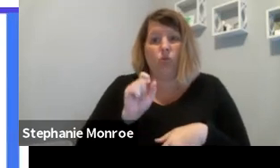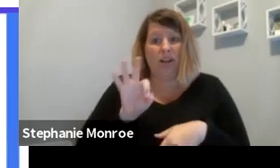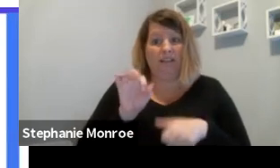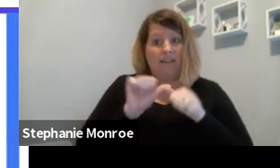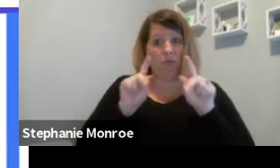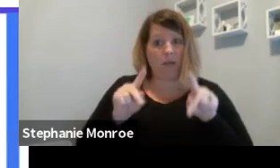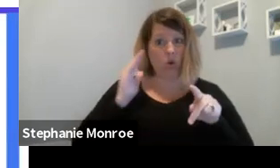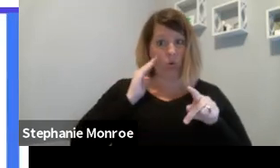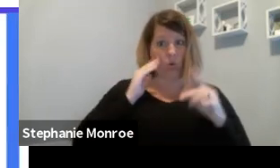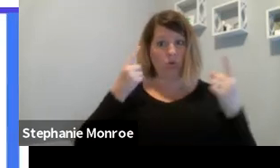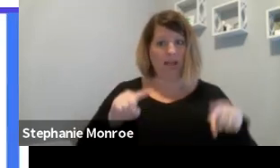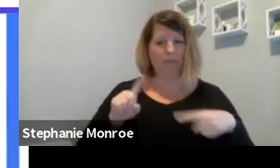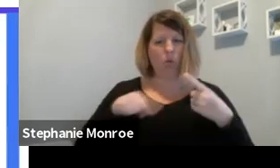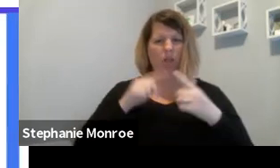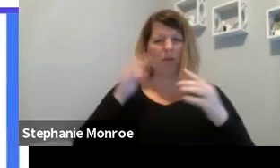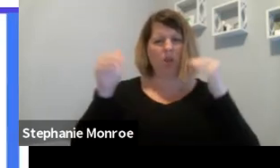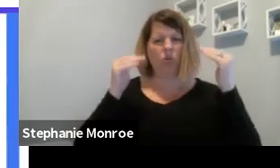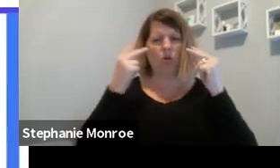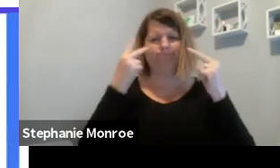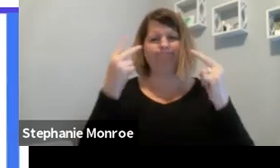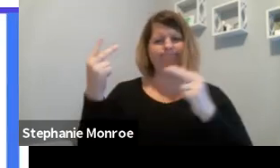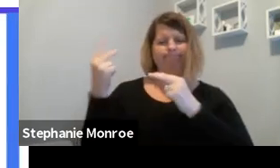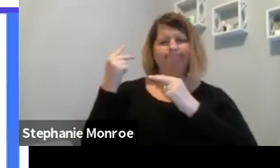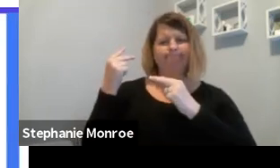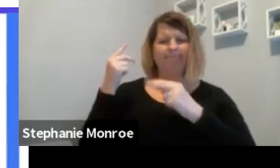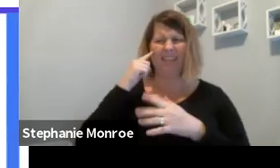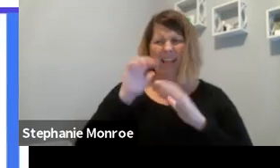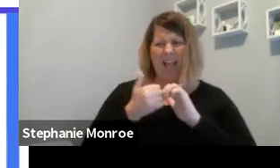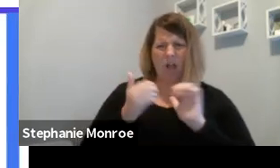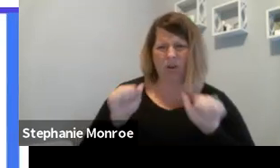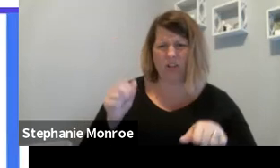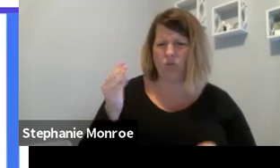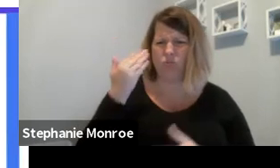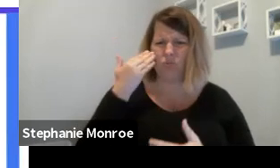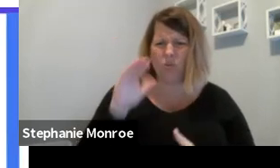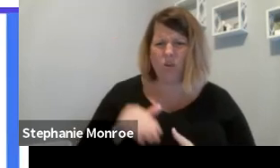Now as an adult, I think back to those times and I say, how could you not know? How could you not know?